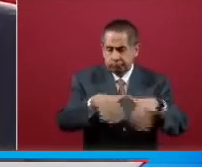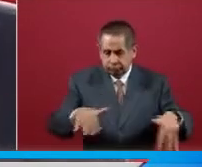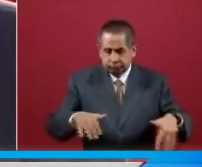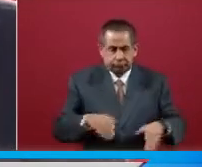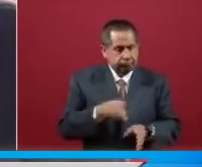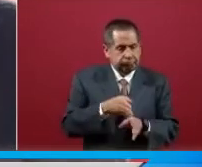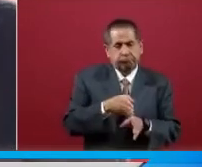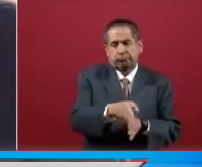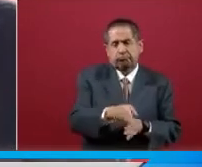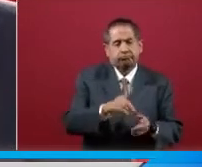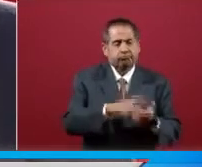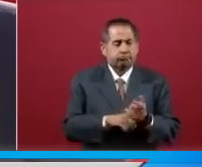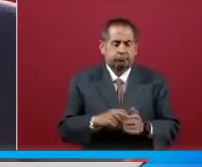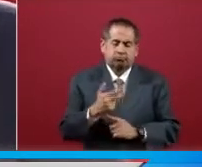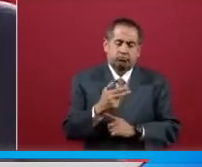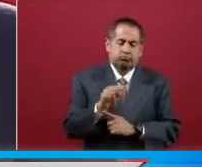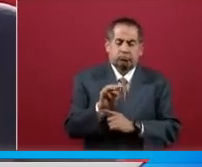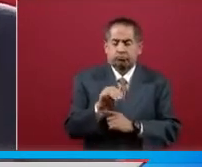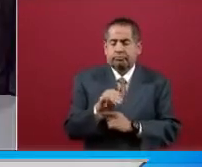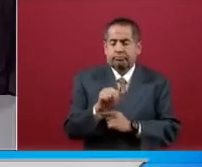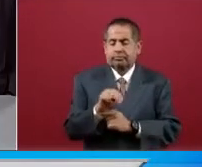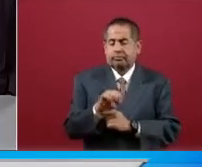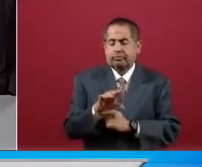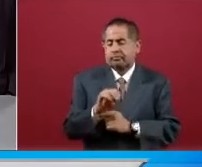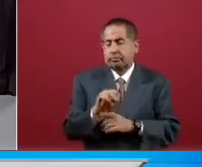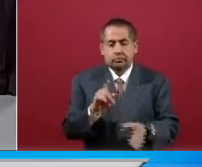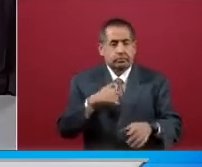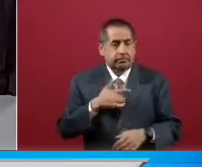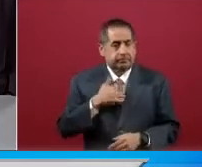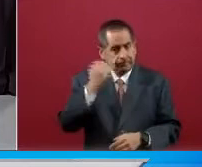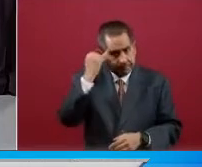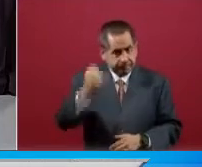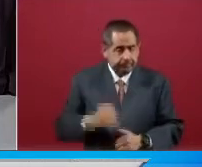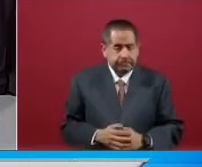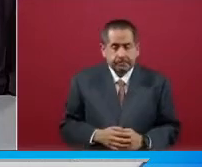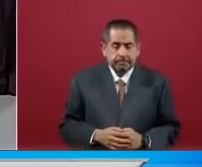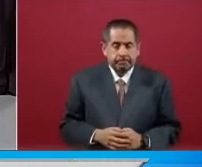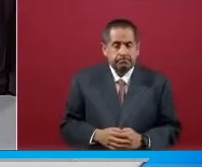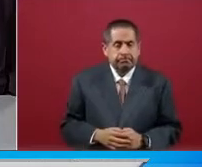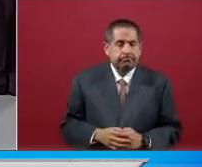will be carried out by a group of specialists and pedagogues Especially that Civics is included